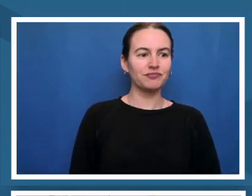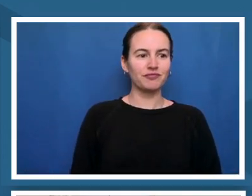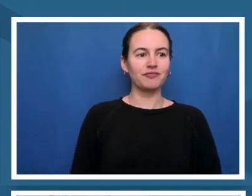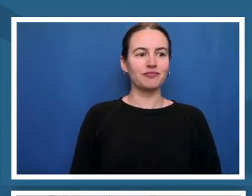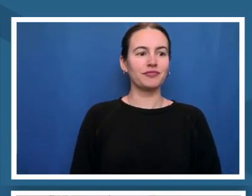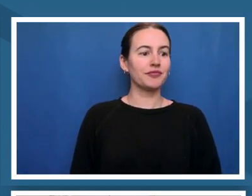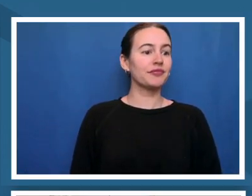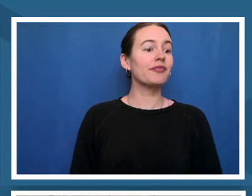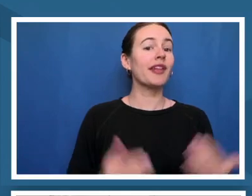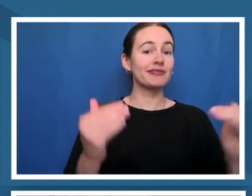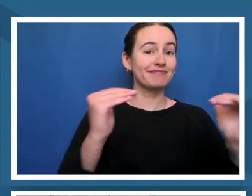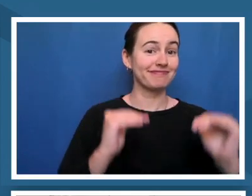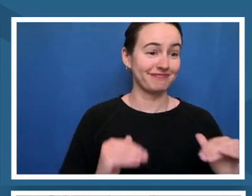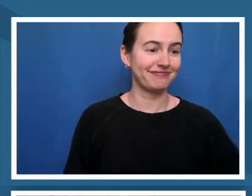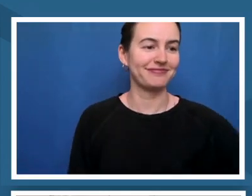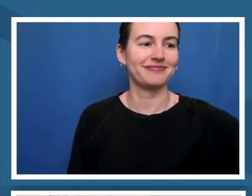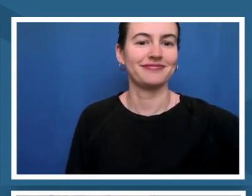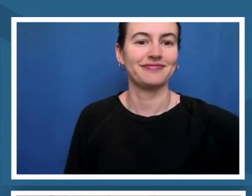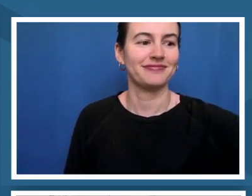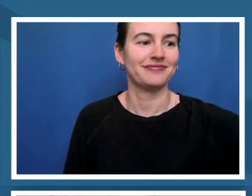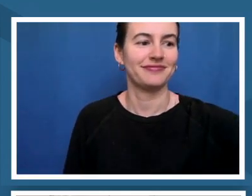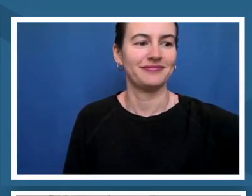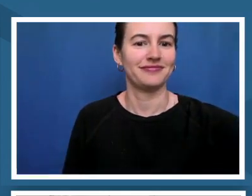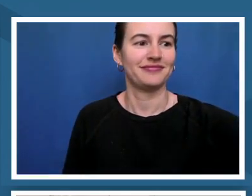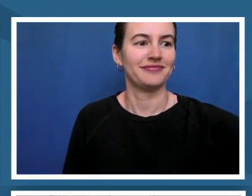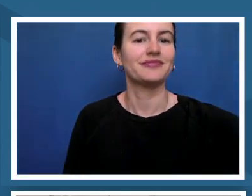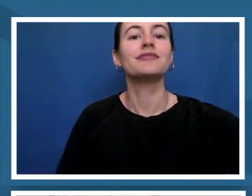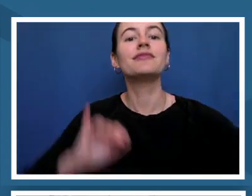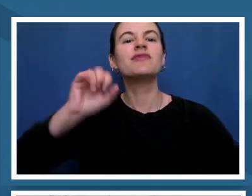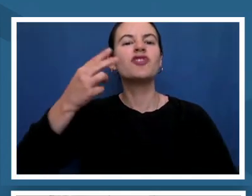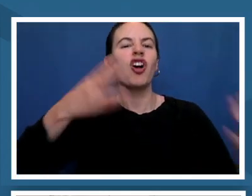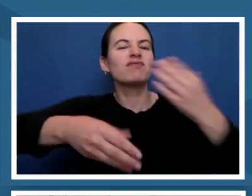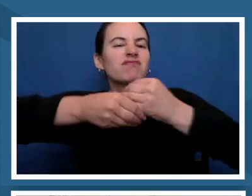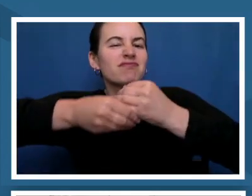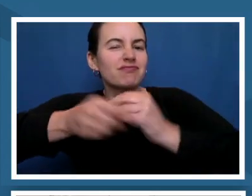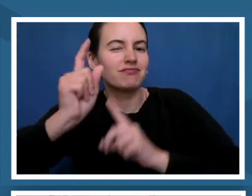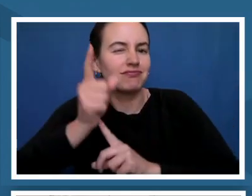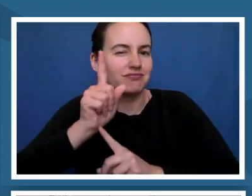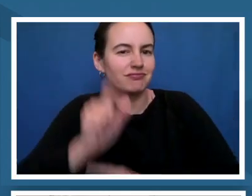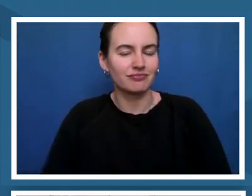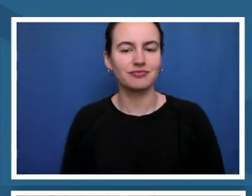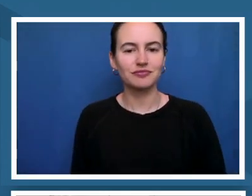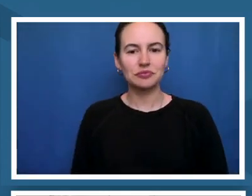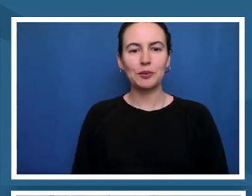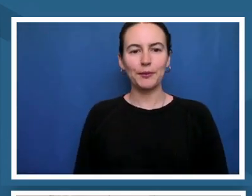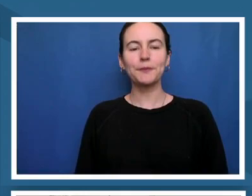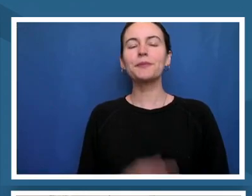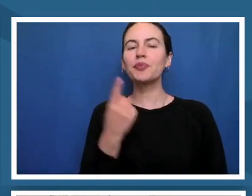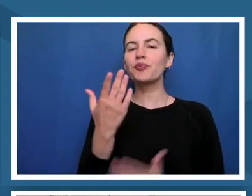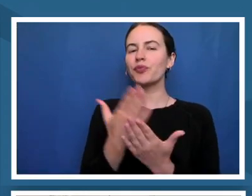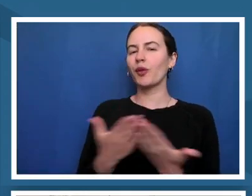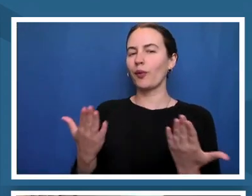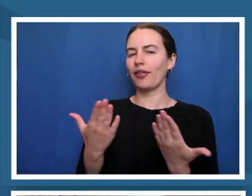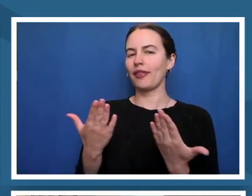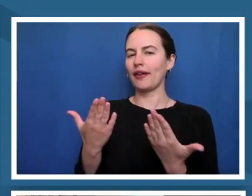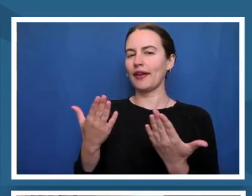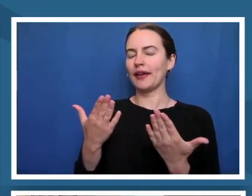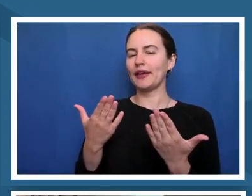slide and if i can jump in for a second there i mean i think one thing to point out too is